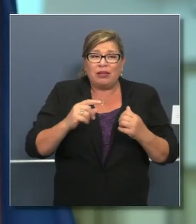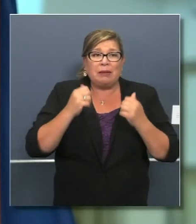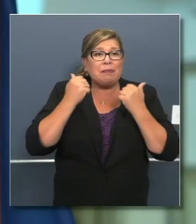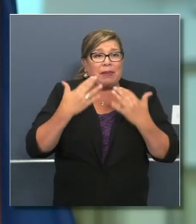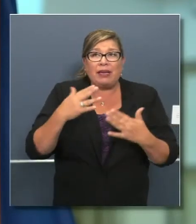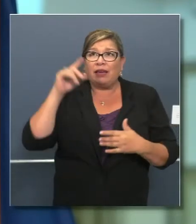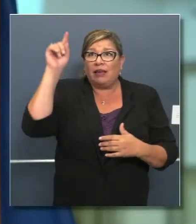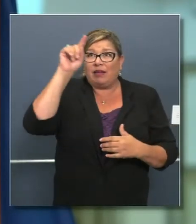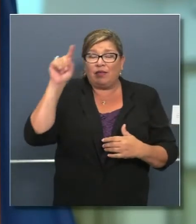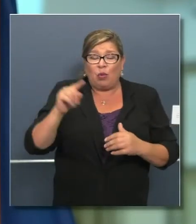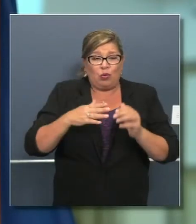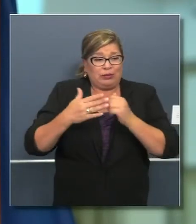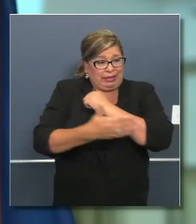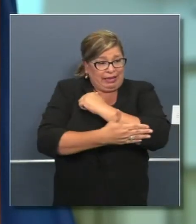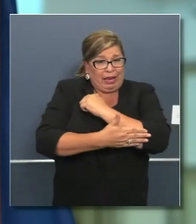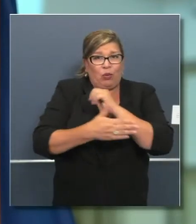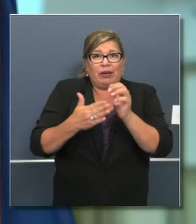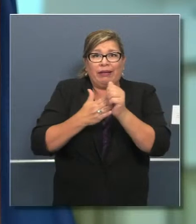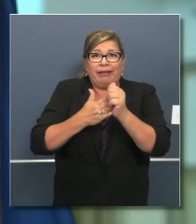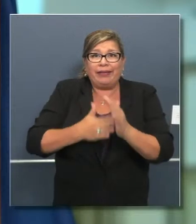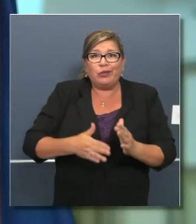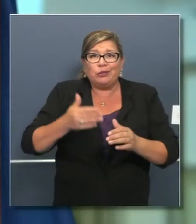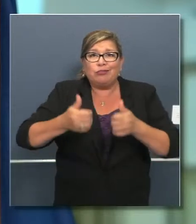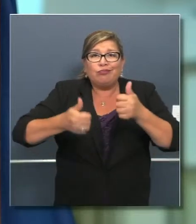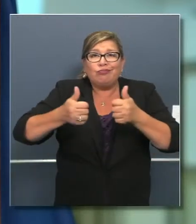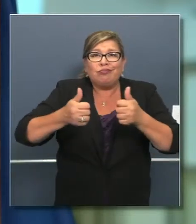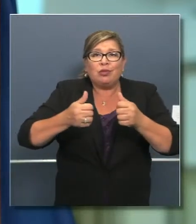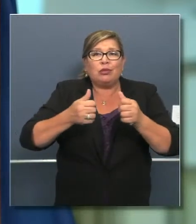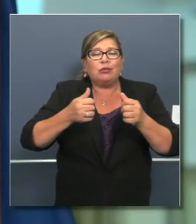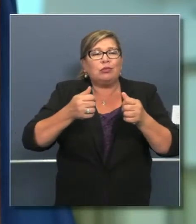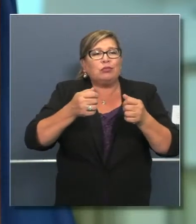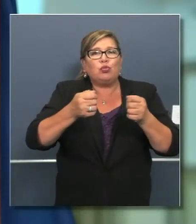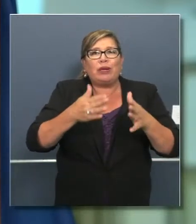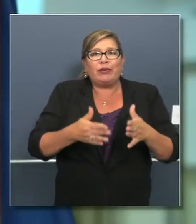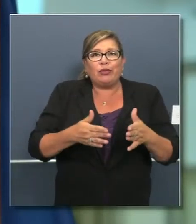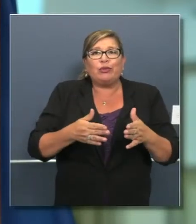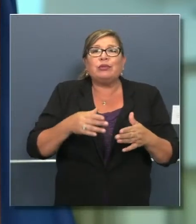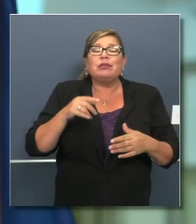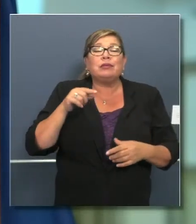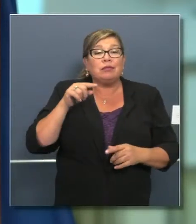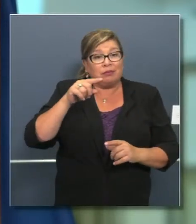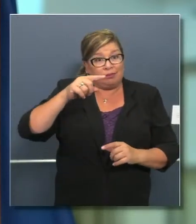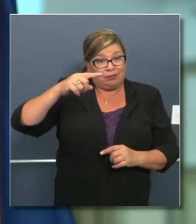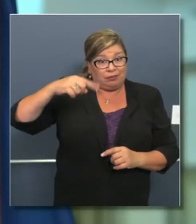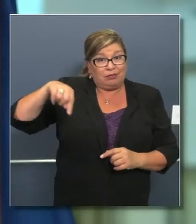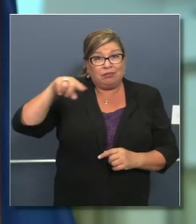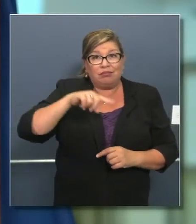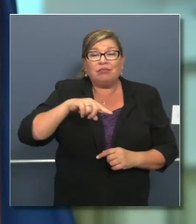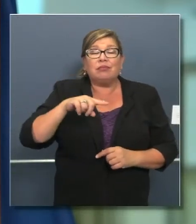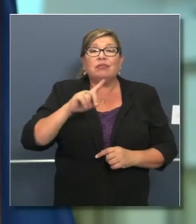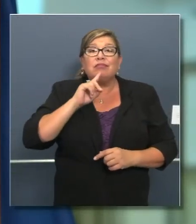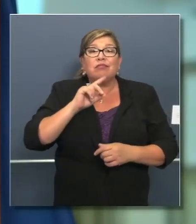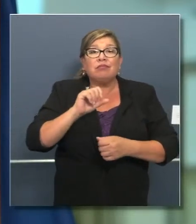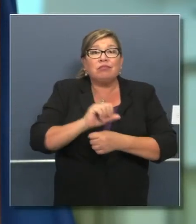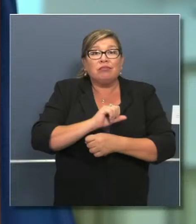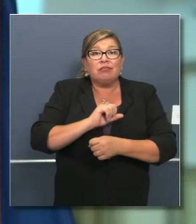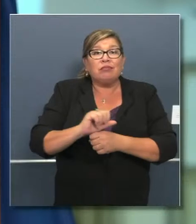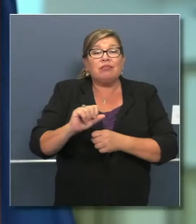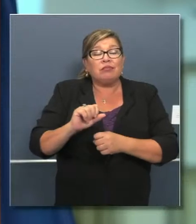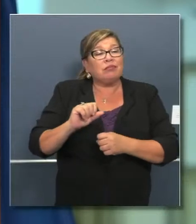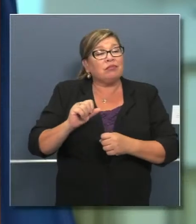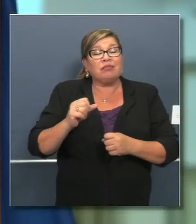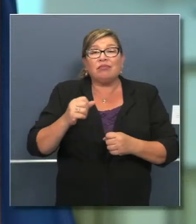some of the health directors have literally put themselves out where they're getting attacked